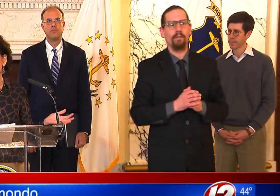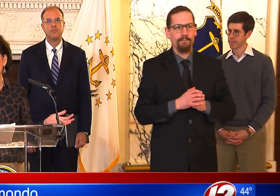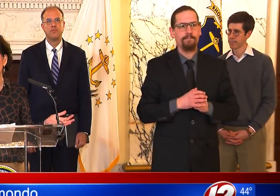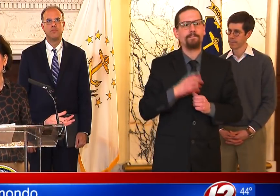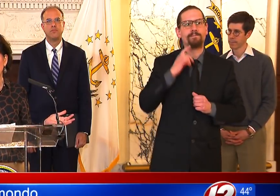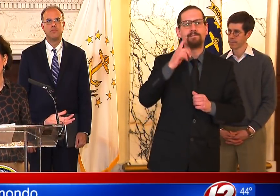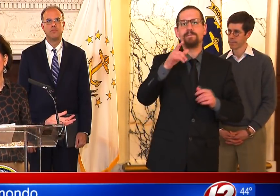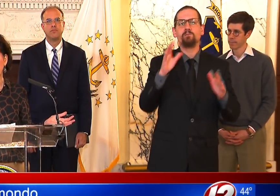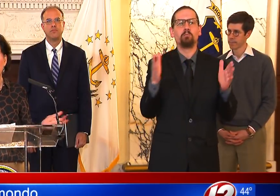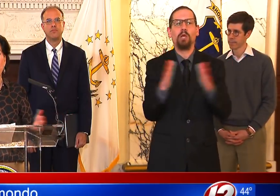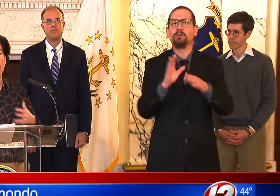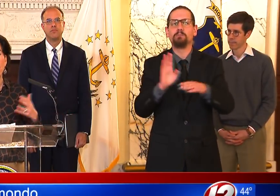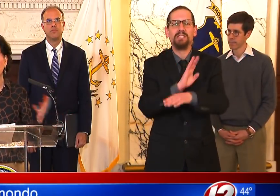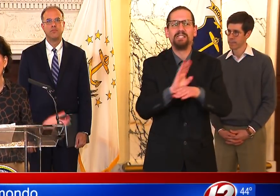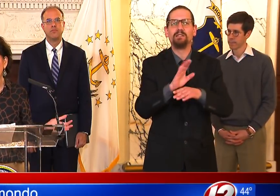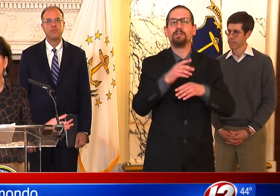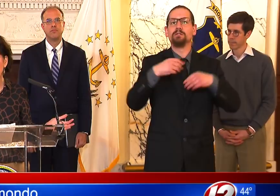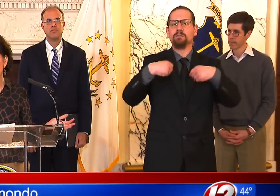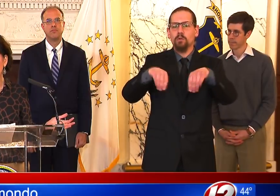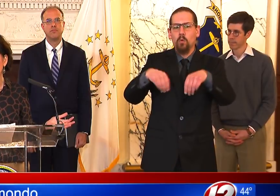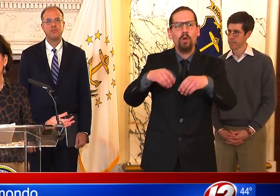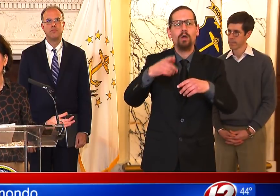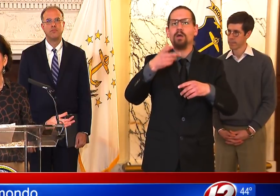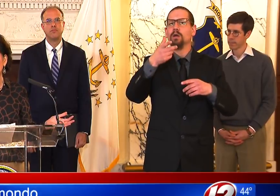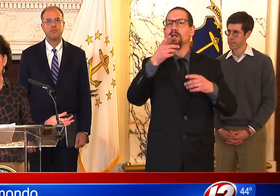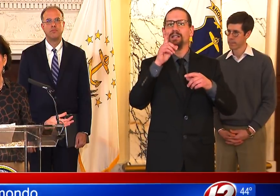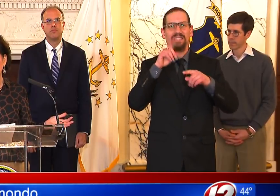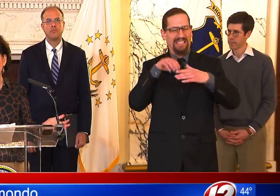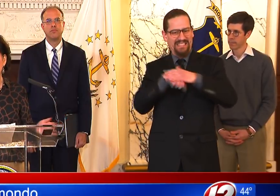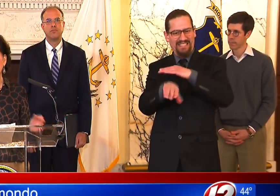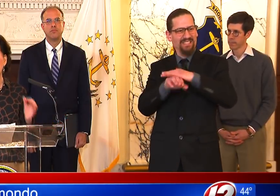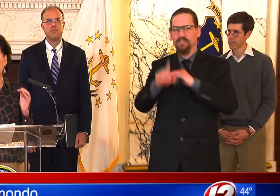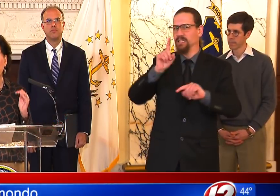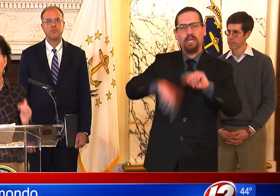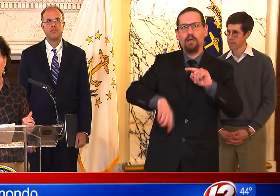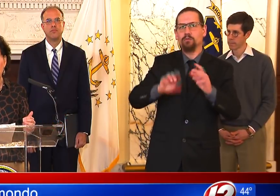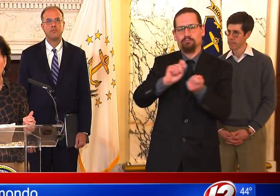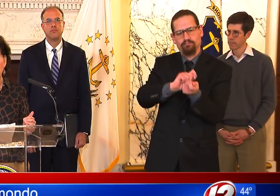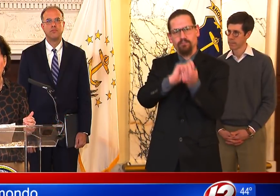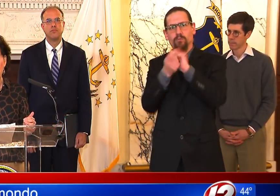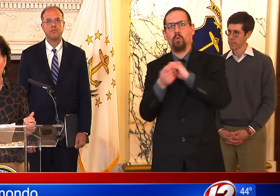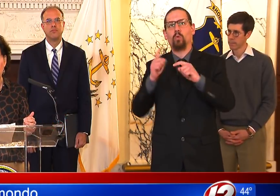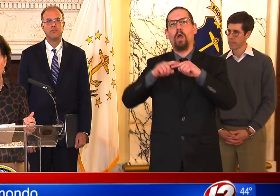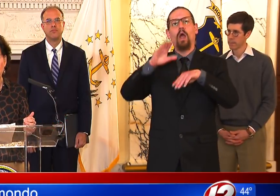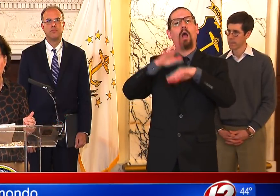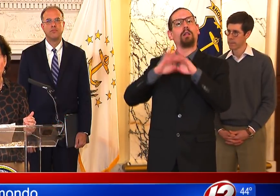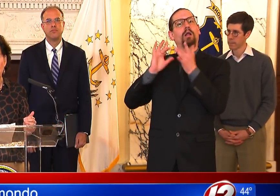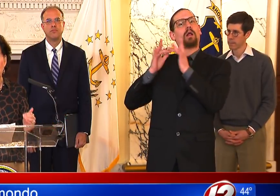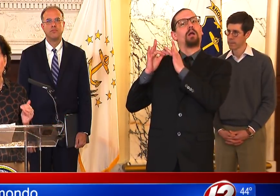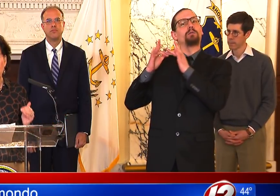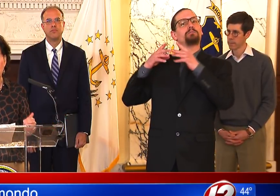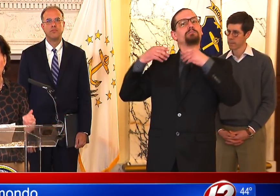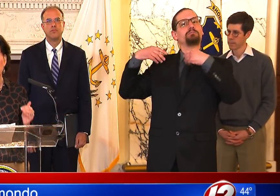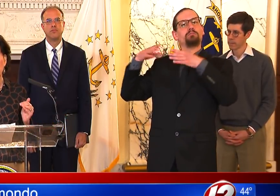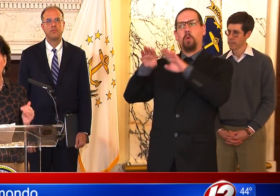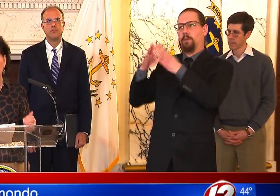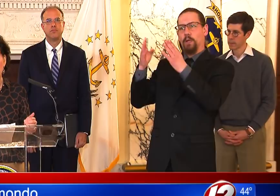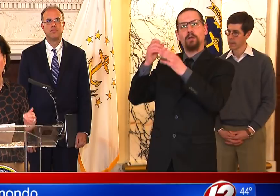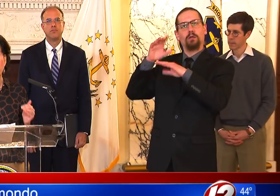ORDERED SHOT ORDERED TOMORROW. IF YOU SAY, I DO NOT KNOW HOW TO